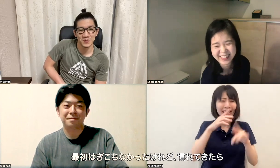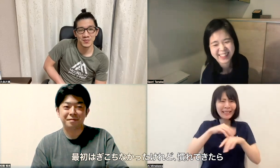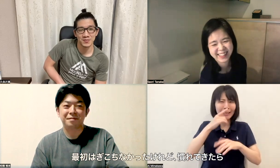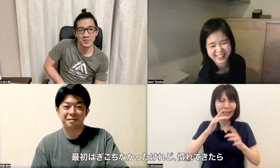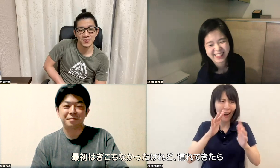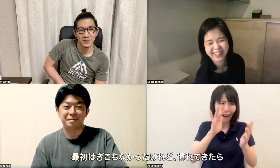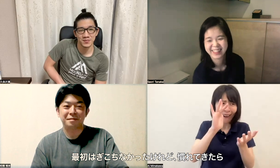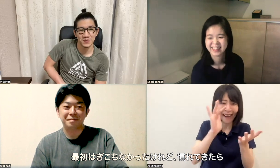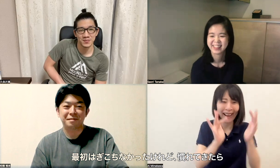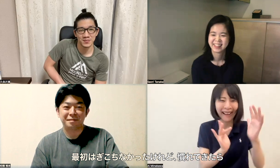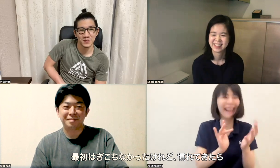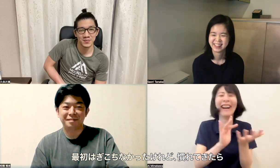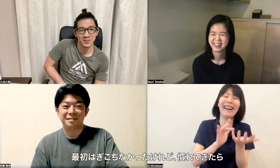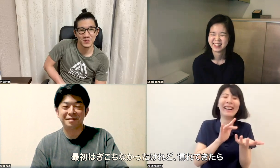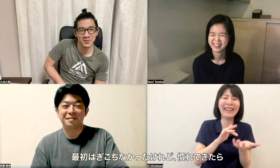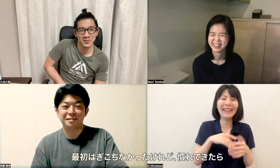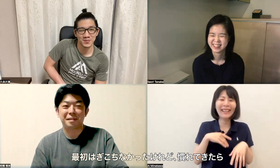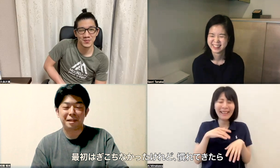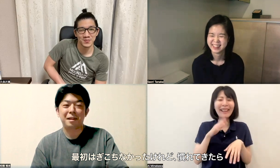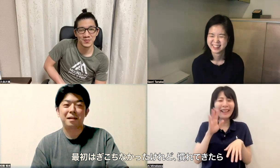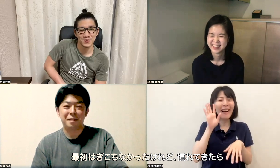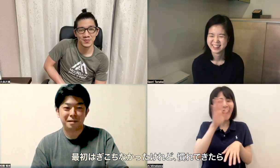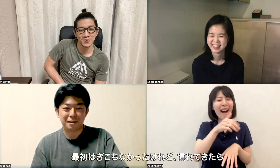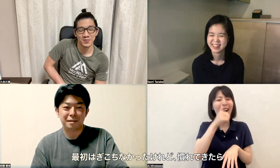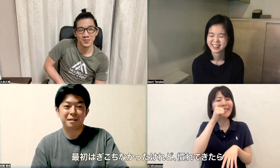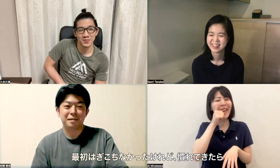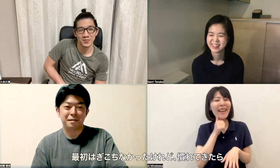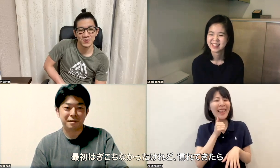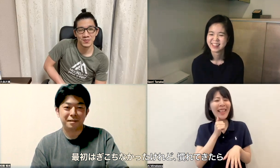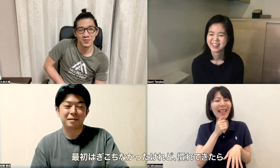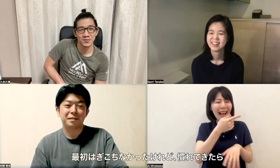I was awkward at first, but gradually got used to it.